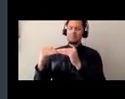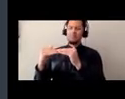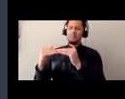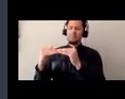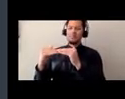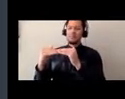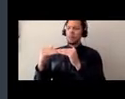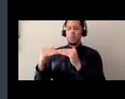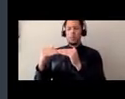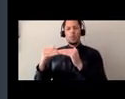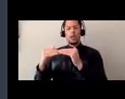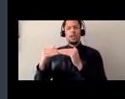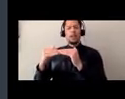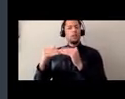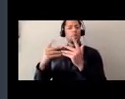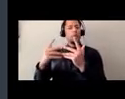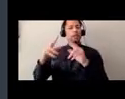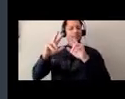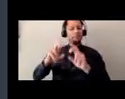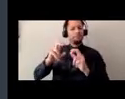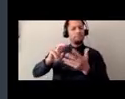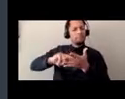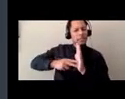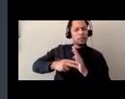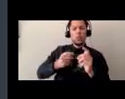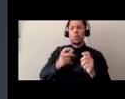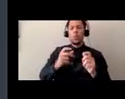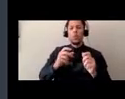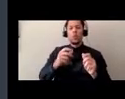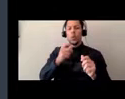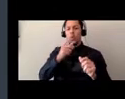get access to a service, that's one level.